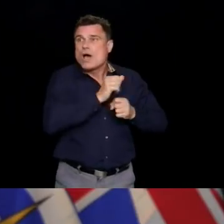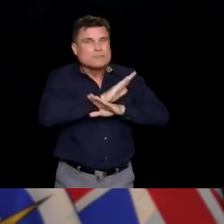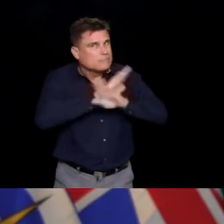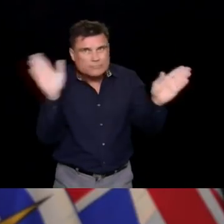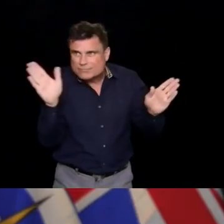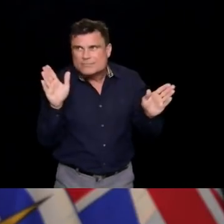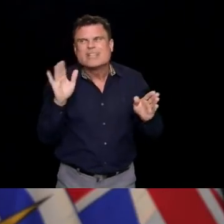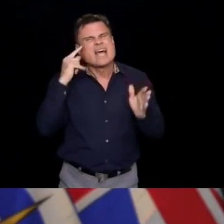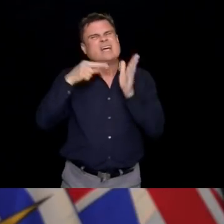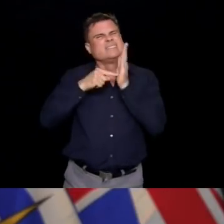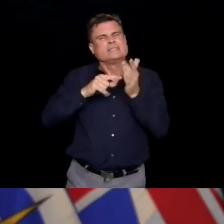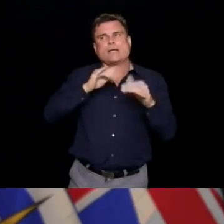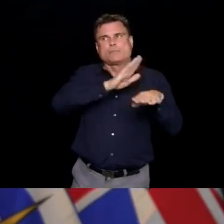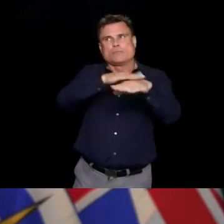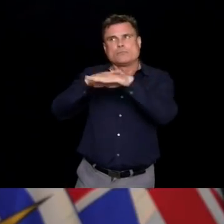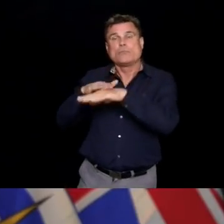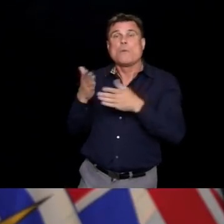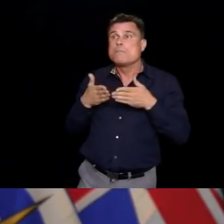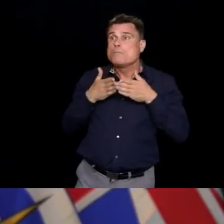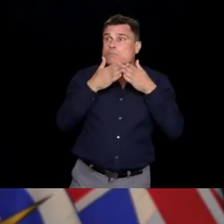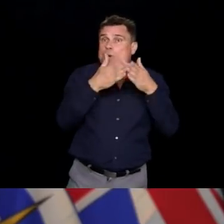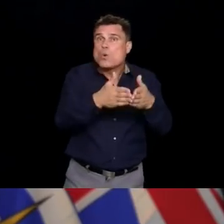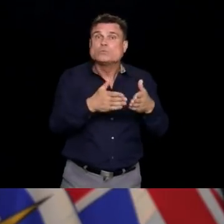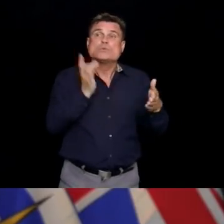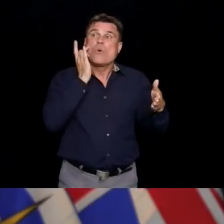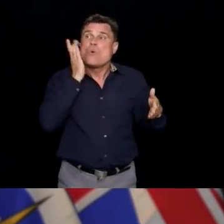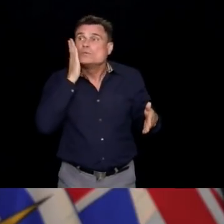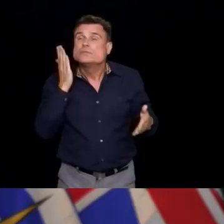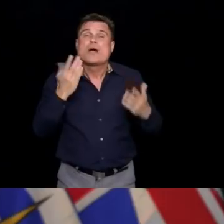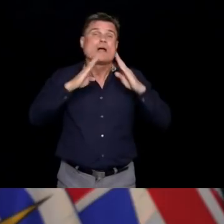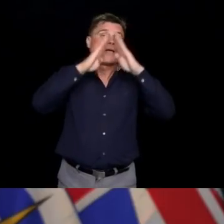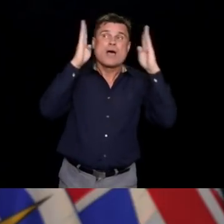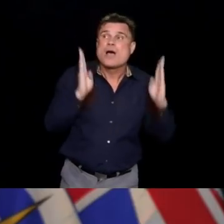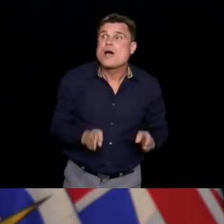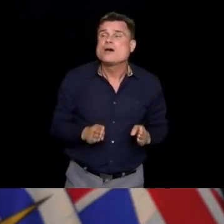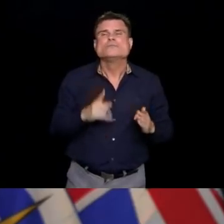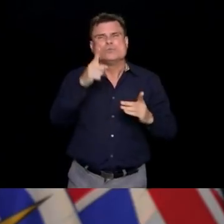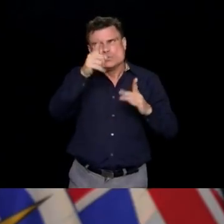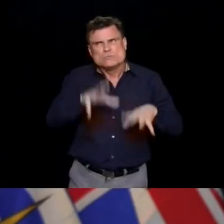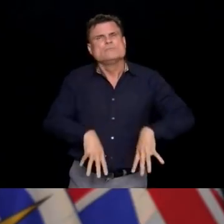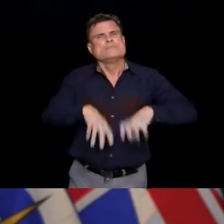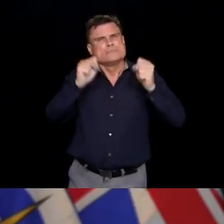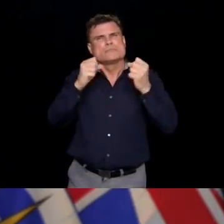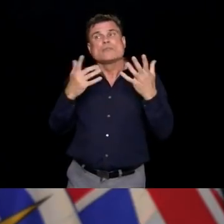safely this summer. So whether you're on a boat, at a resort, in